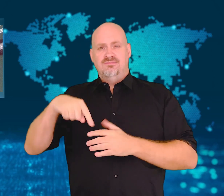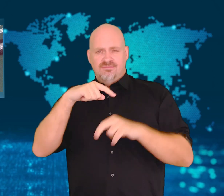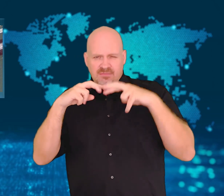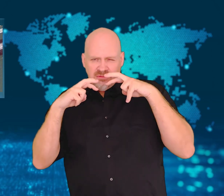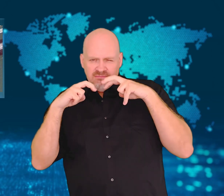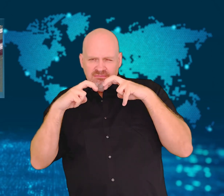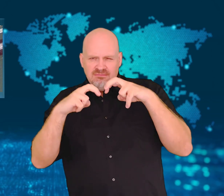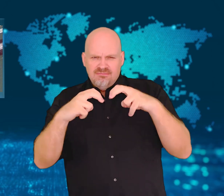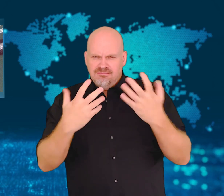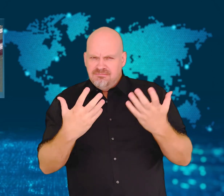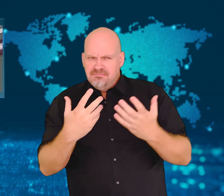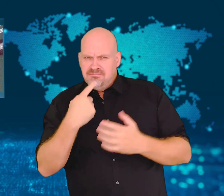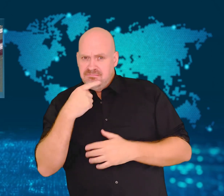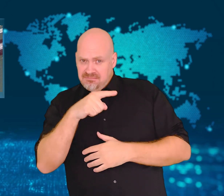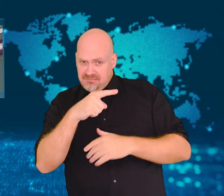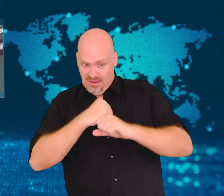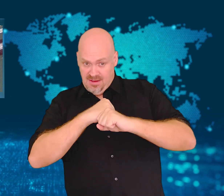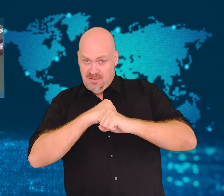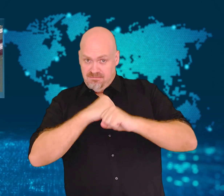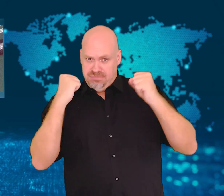and energy infrastructure.